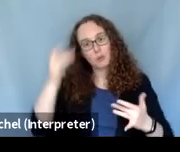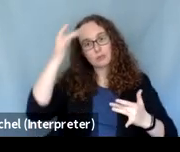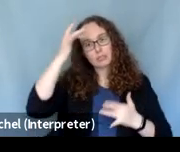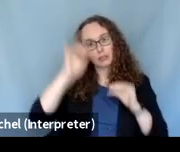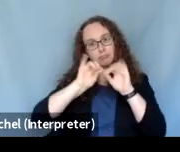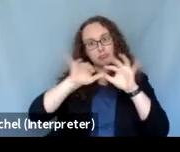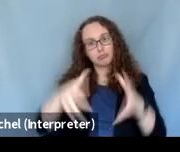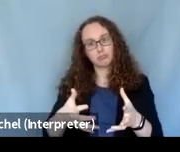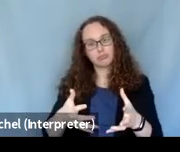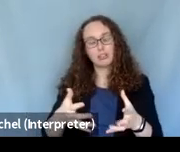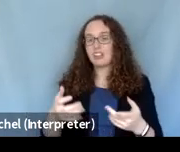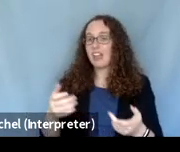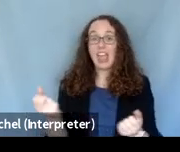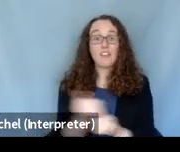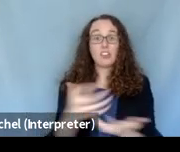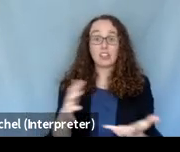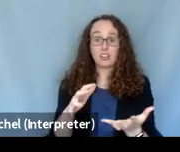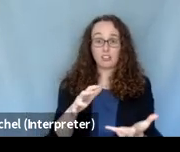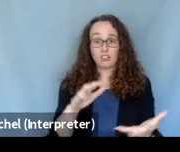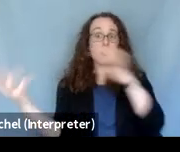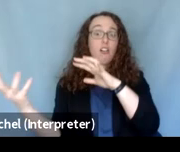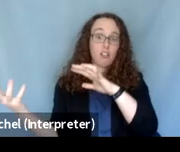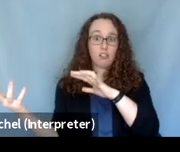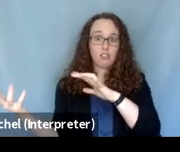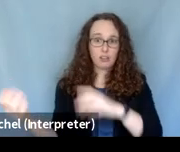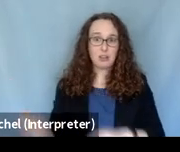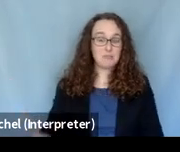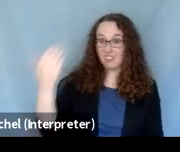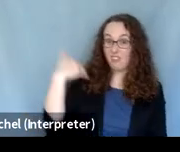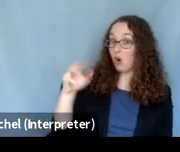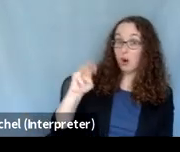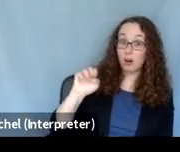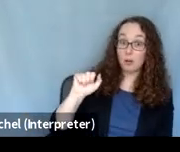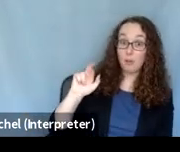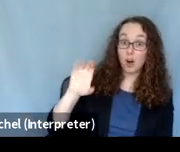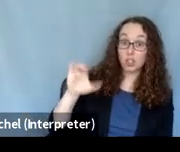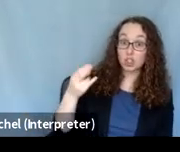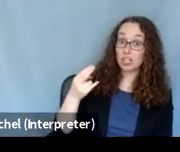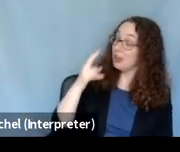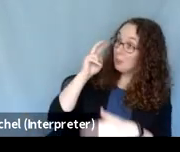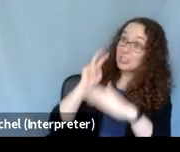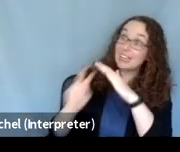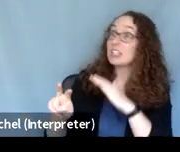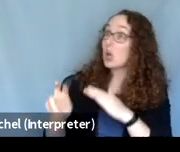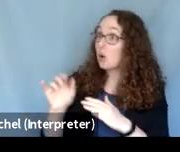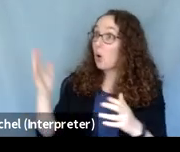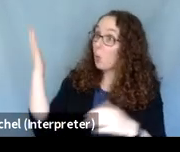anticipated in March that we would be all of a sudden shutting down and sheltering in place but we still have student clubs and